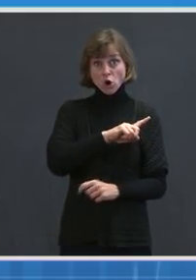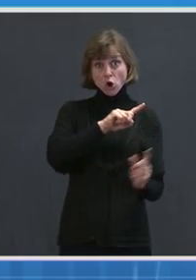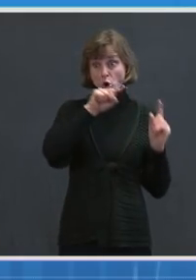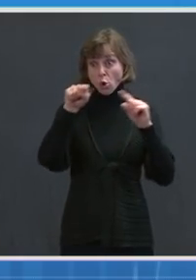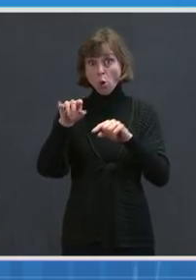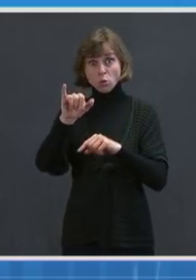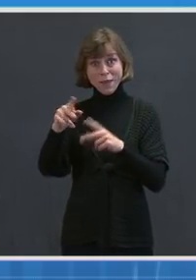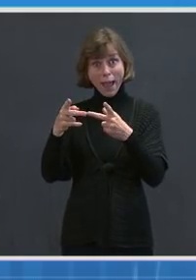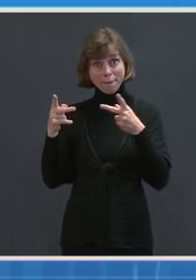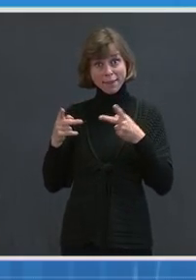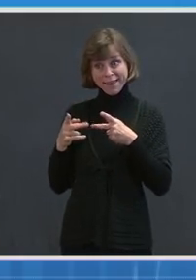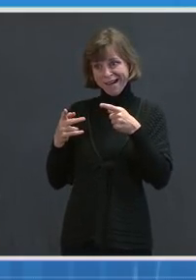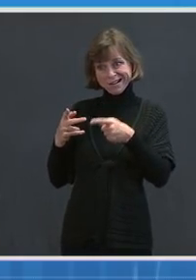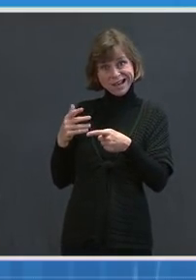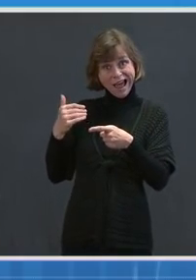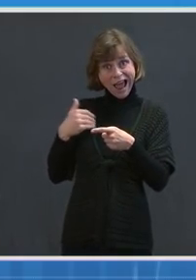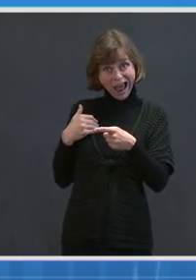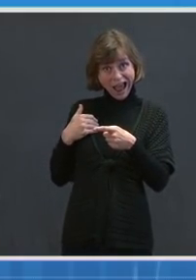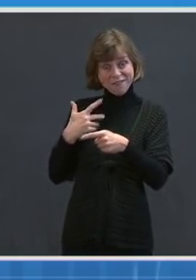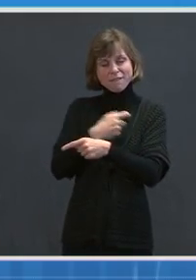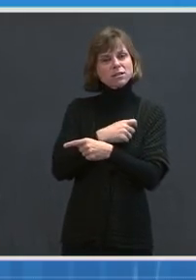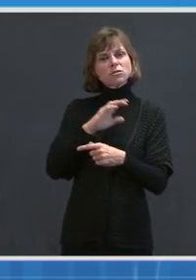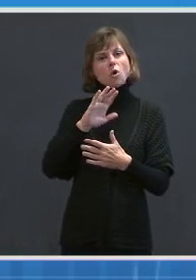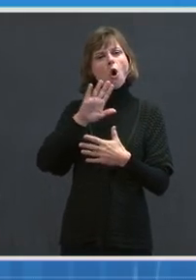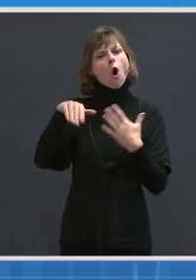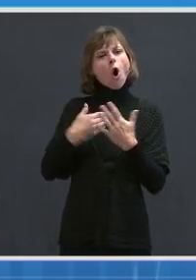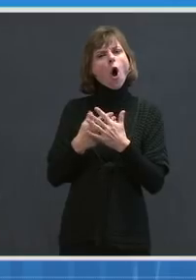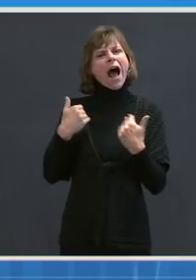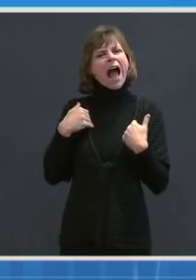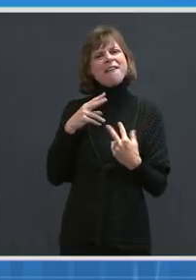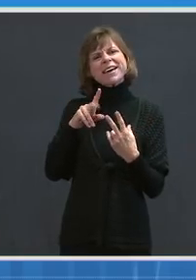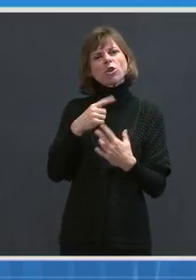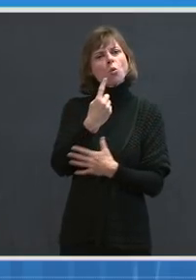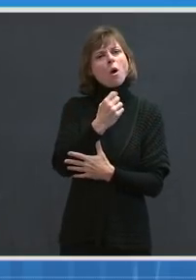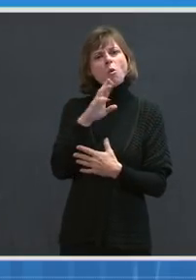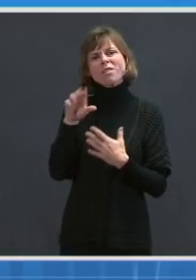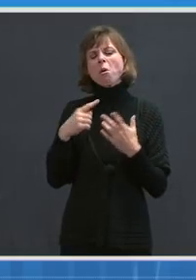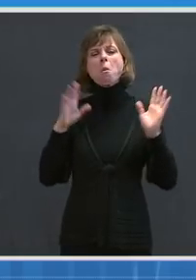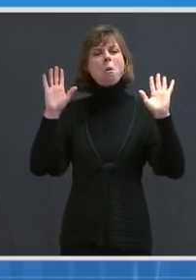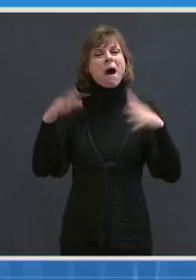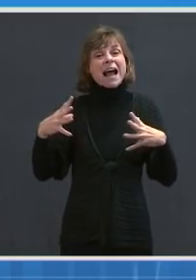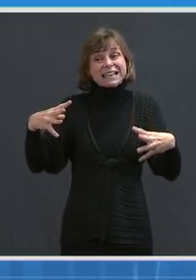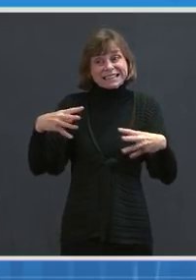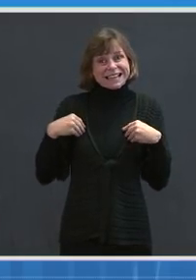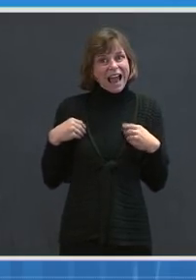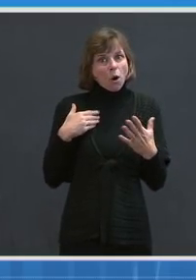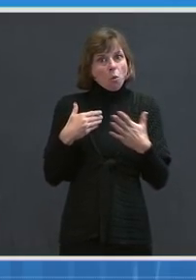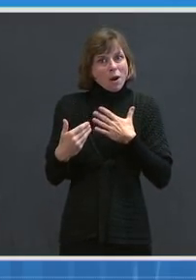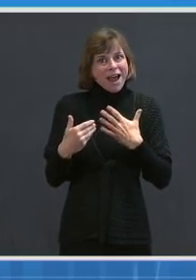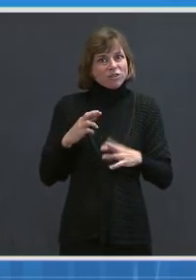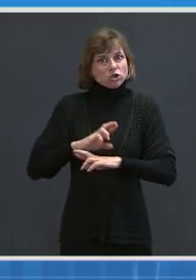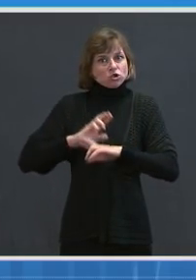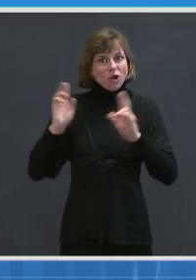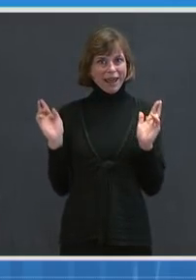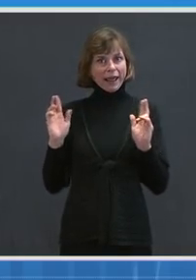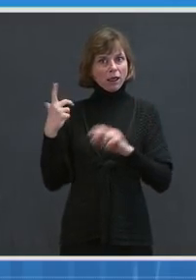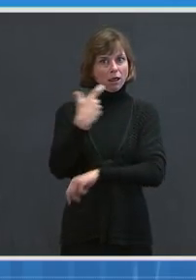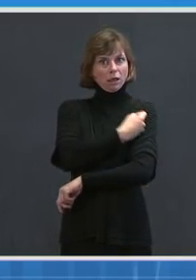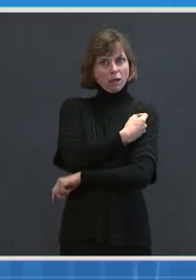almost all will have one or the other -- I would just take the vaccine that is the most readily available to you.